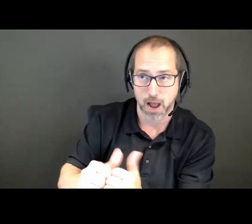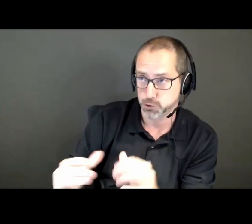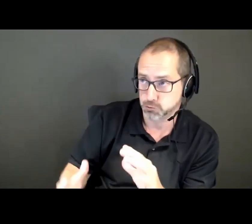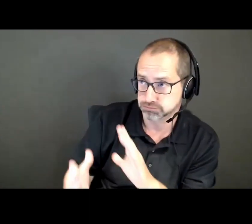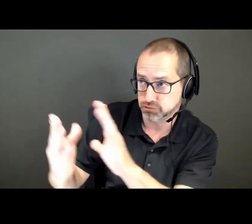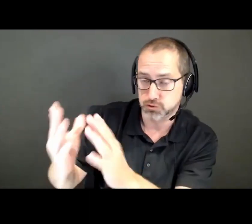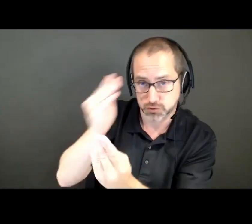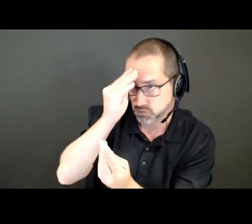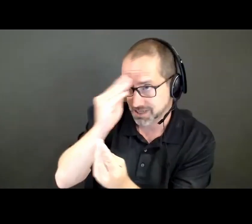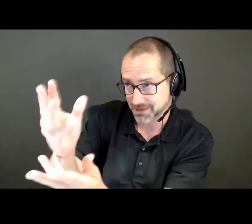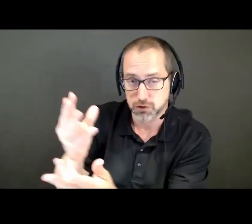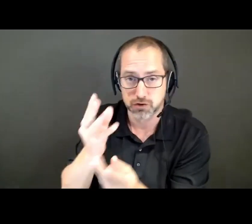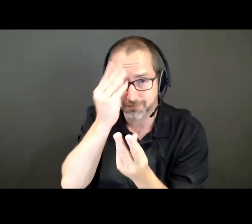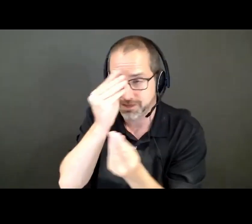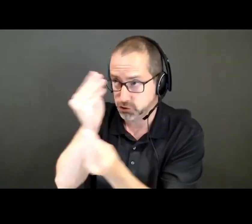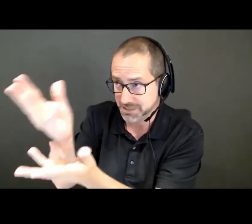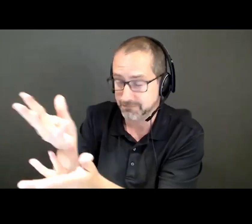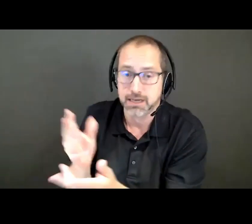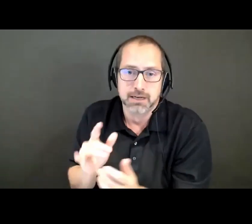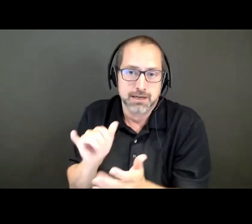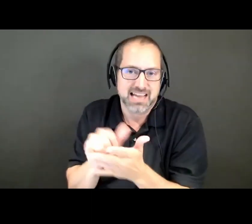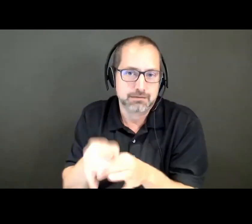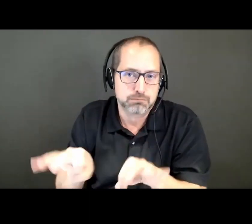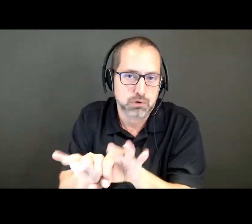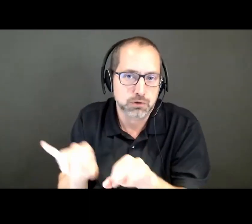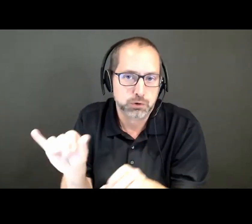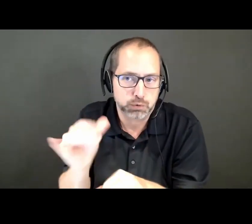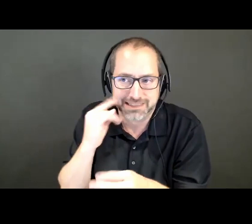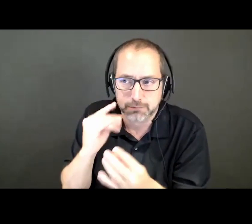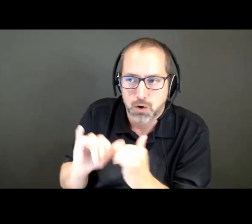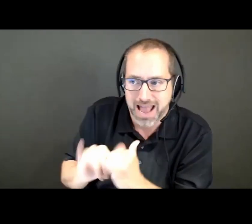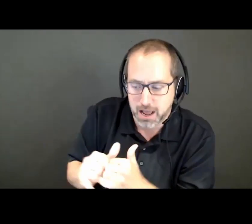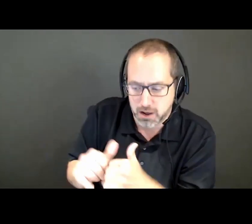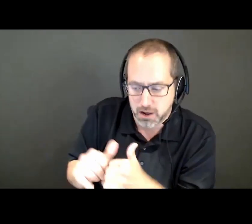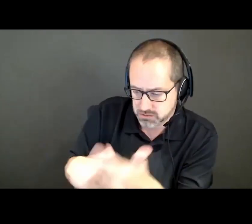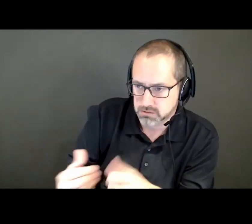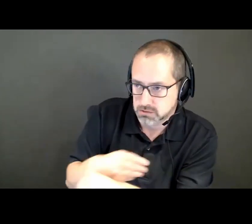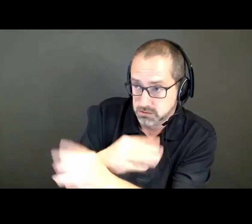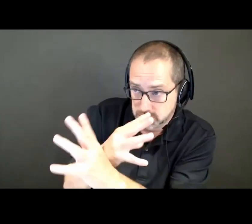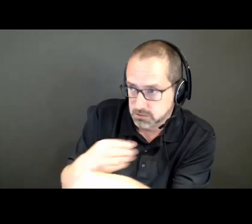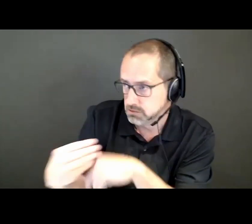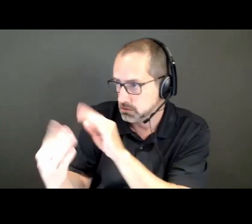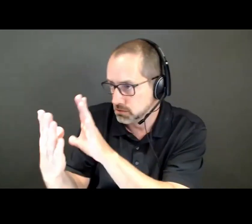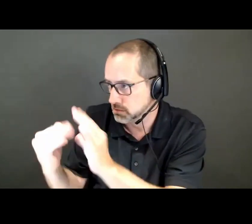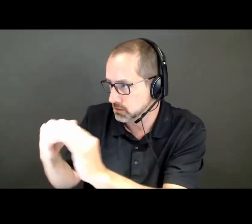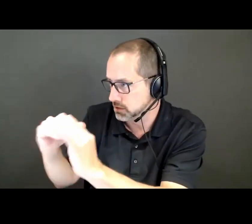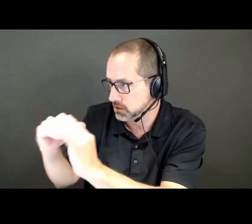the message is also very important. I would say equally as the messenger, which is sometimes